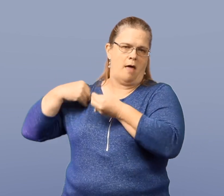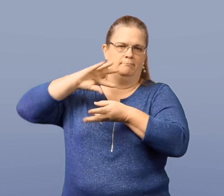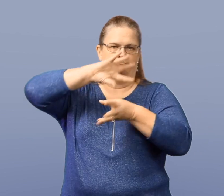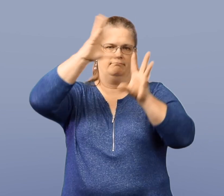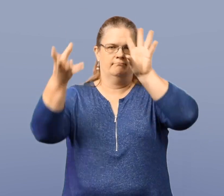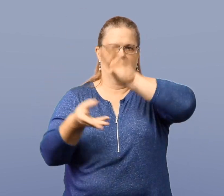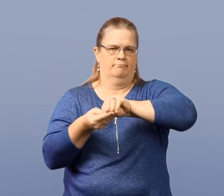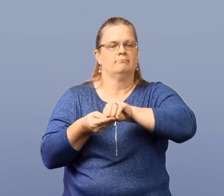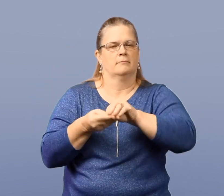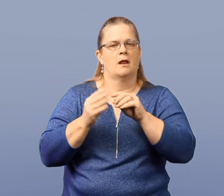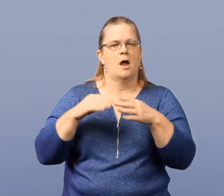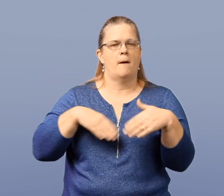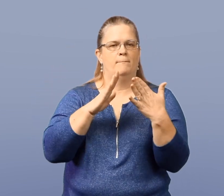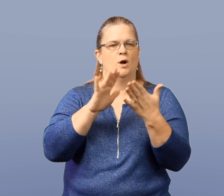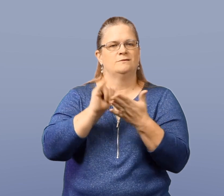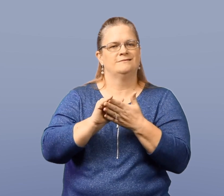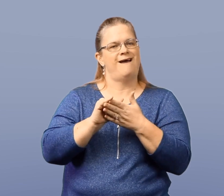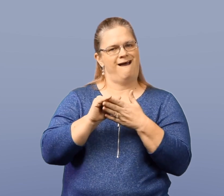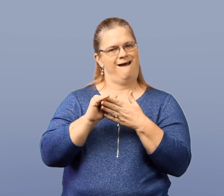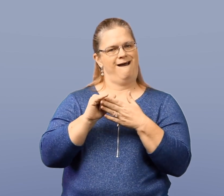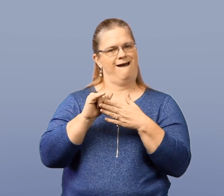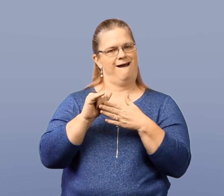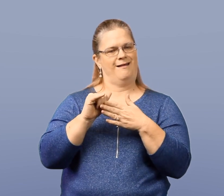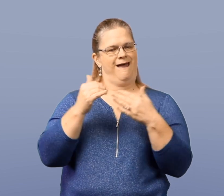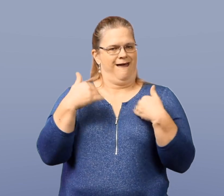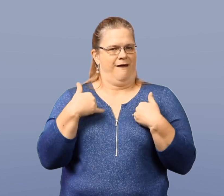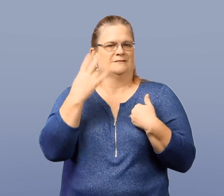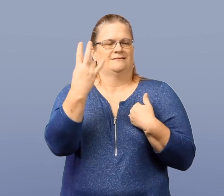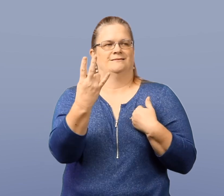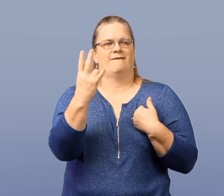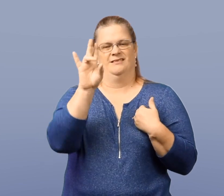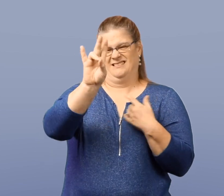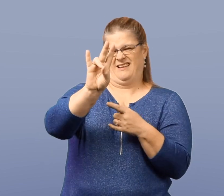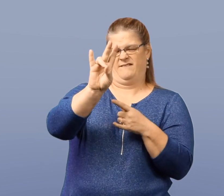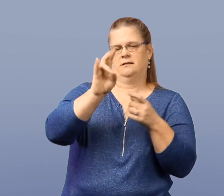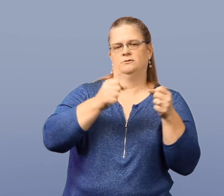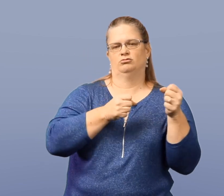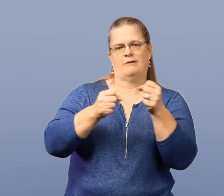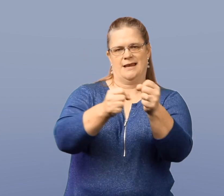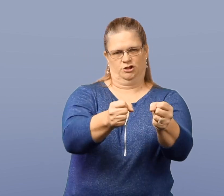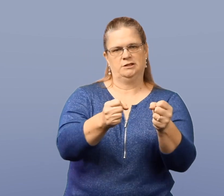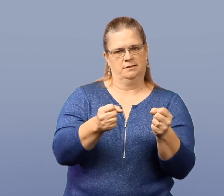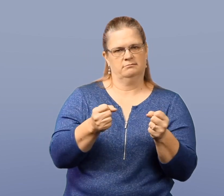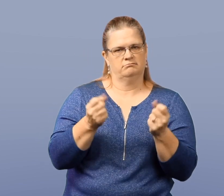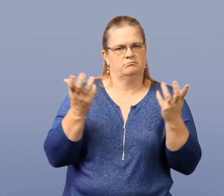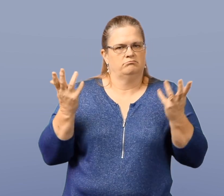by a comprehensive approach that has seven strategies involved.